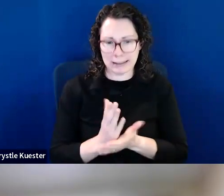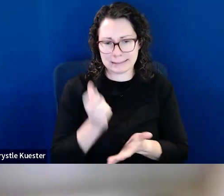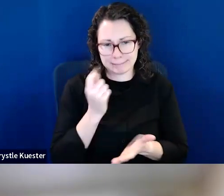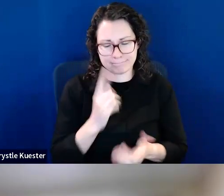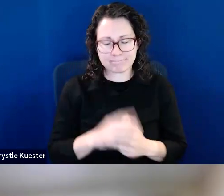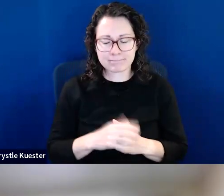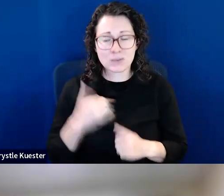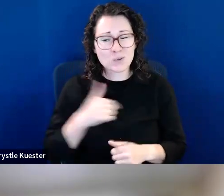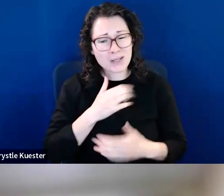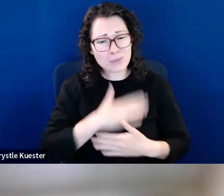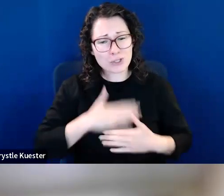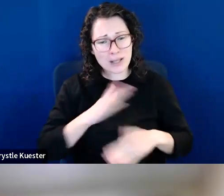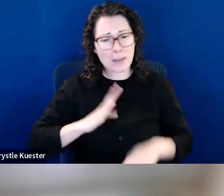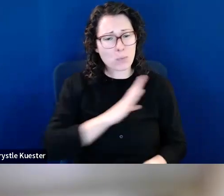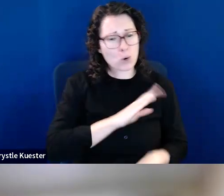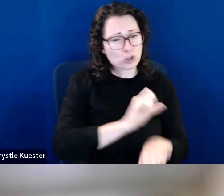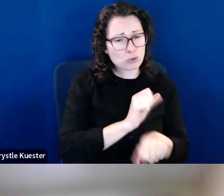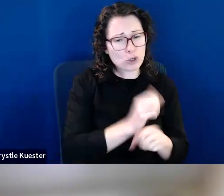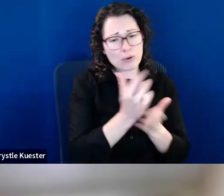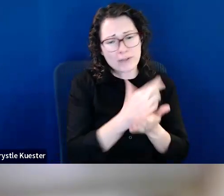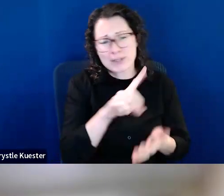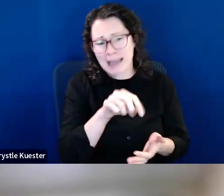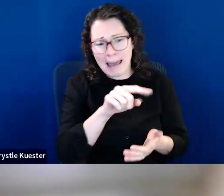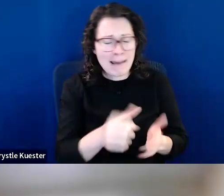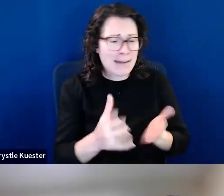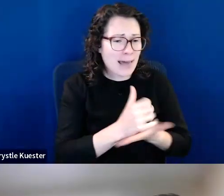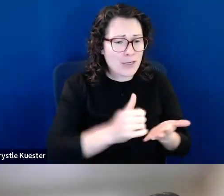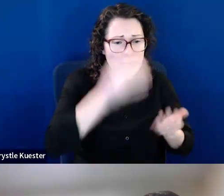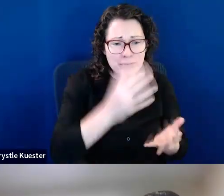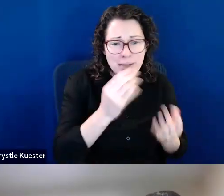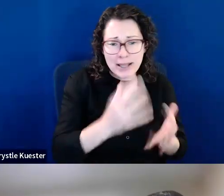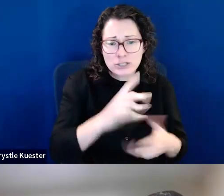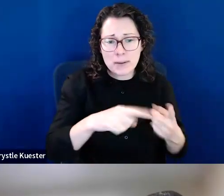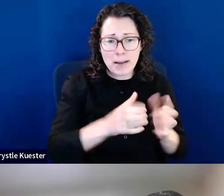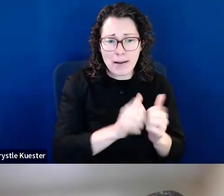We appreciate the board's work reviewing data and gathering information on how drug affordability